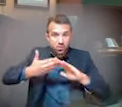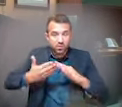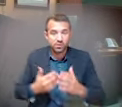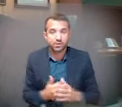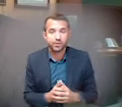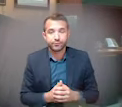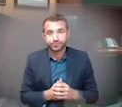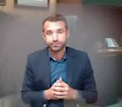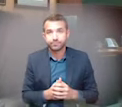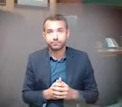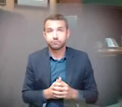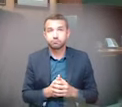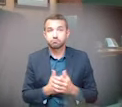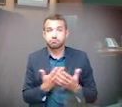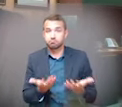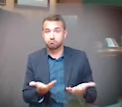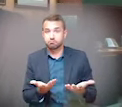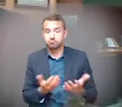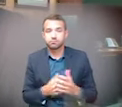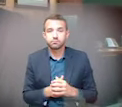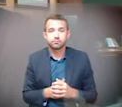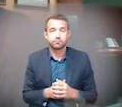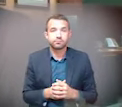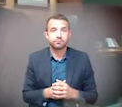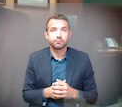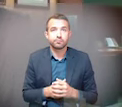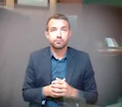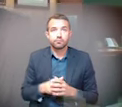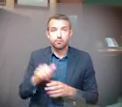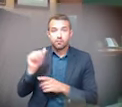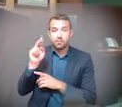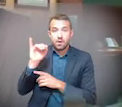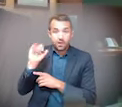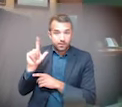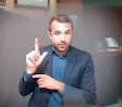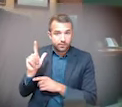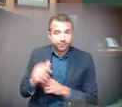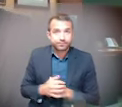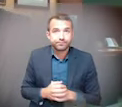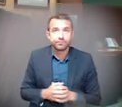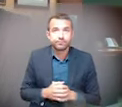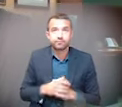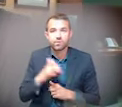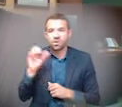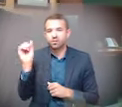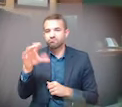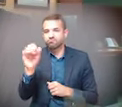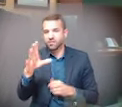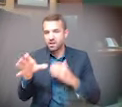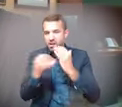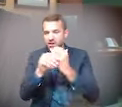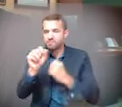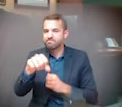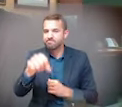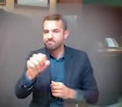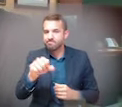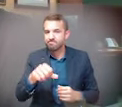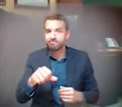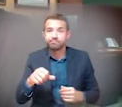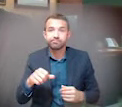Diane: Anil, did you want to chime in there? Anil: Sure, sure. Building on what was said by both LeDerick and Beth, I think it's like